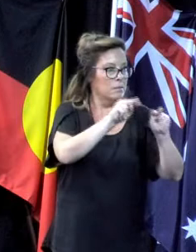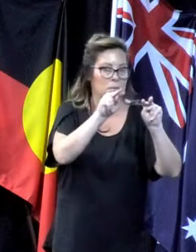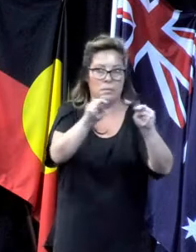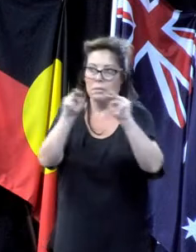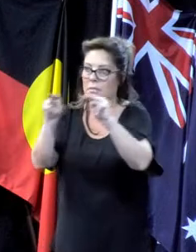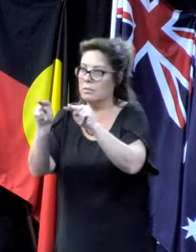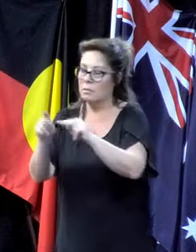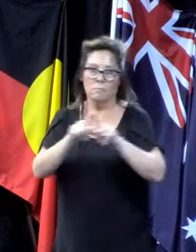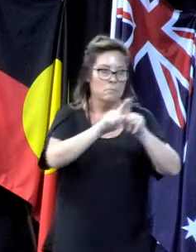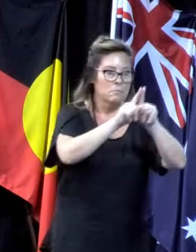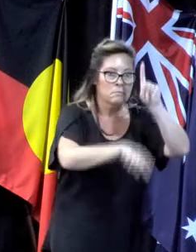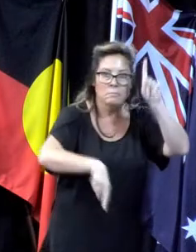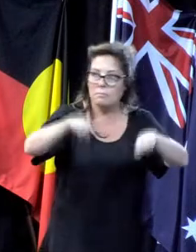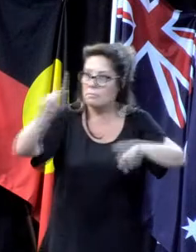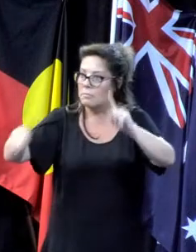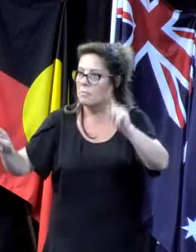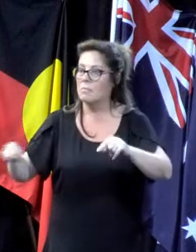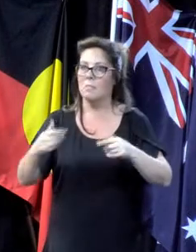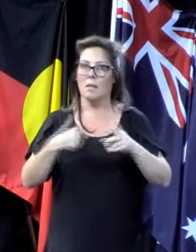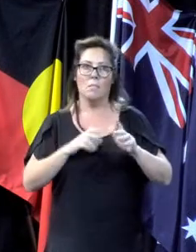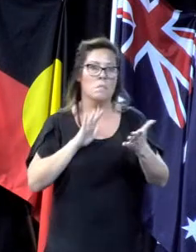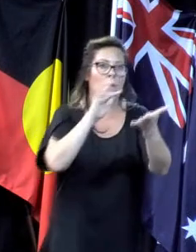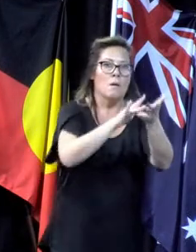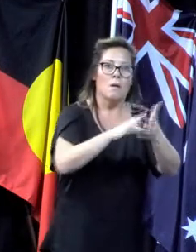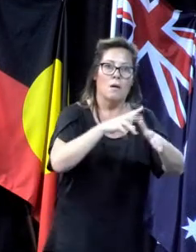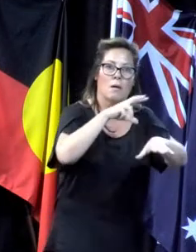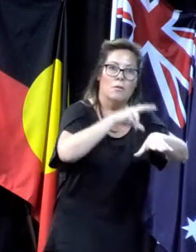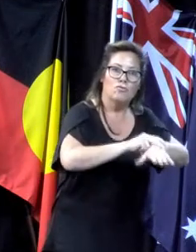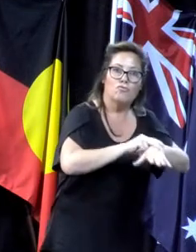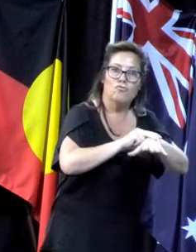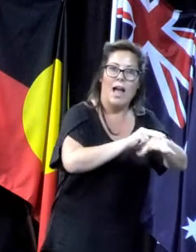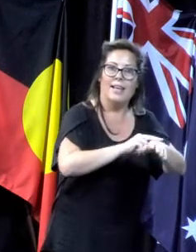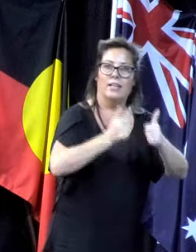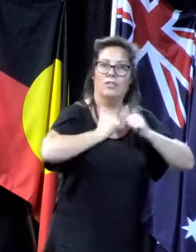and work experience or, you know, school clubs and things like that.